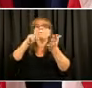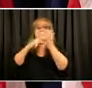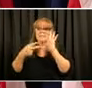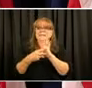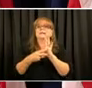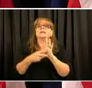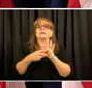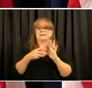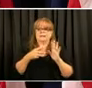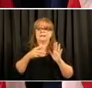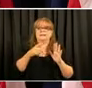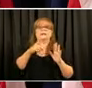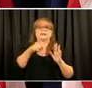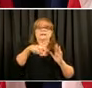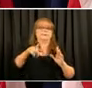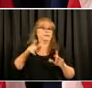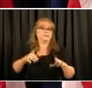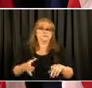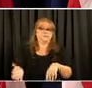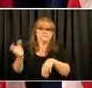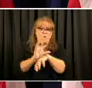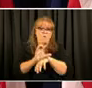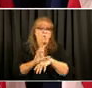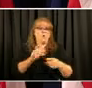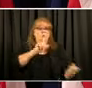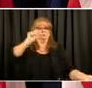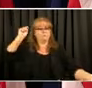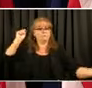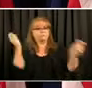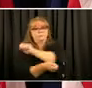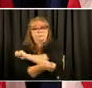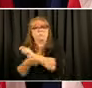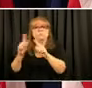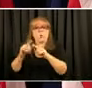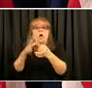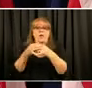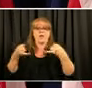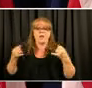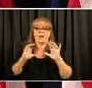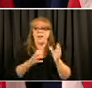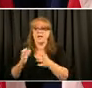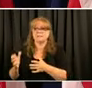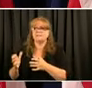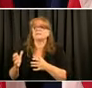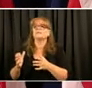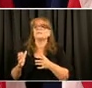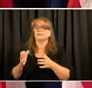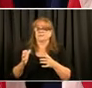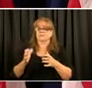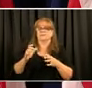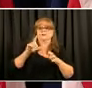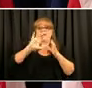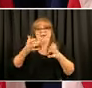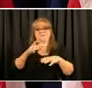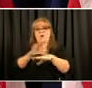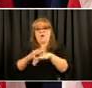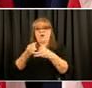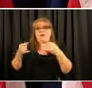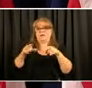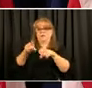our partners across our college system to do the best that they can to identify and act early to